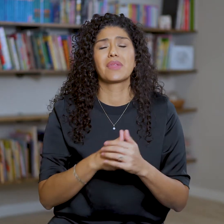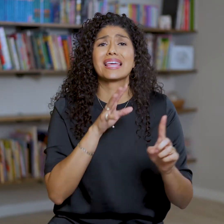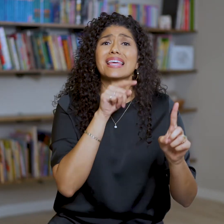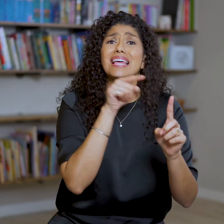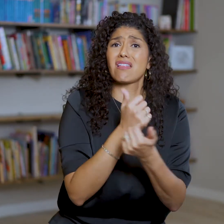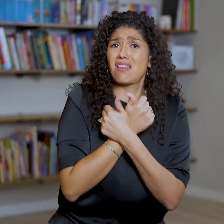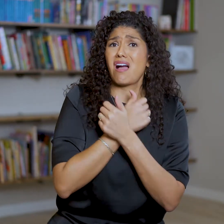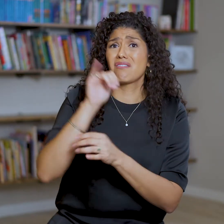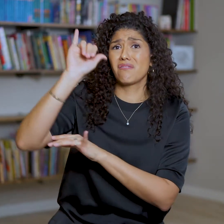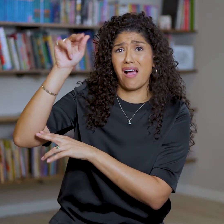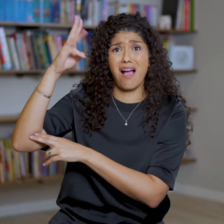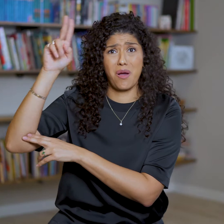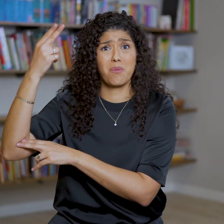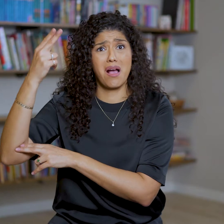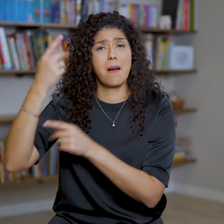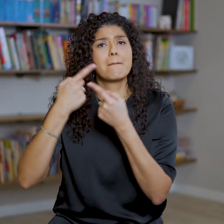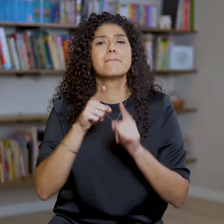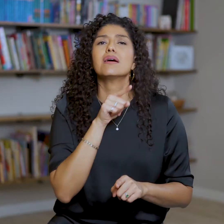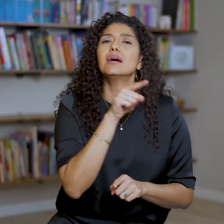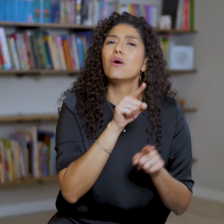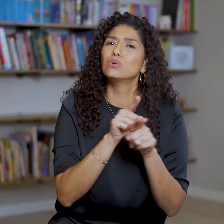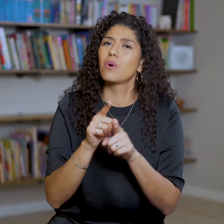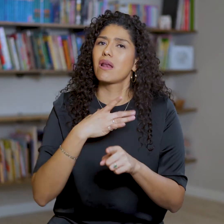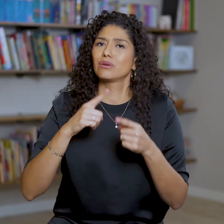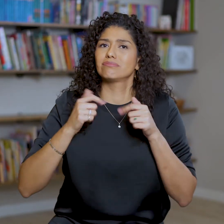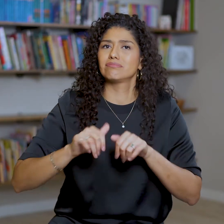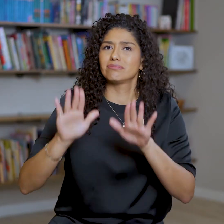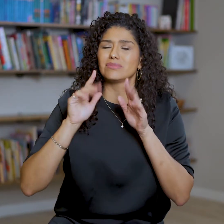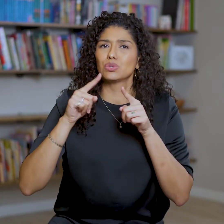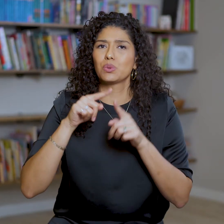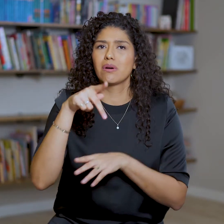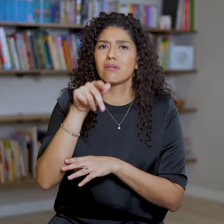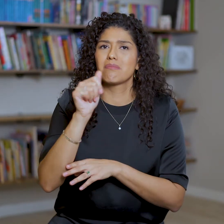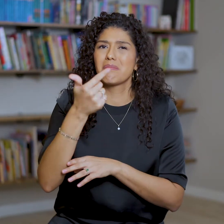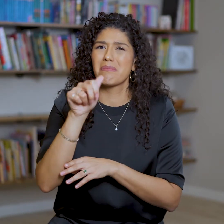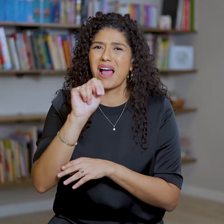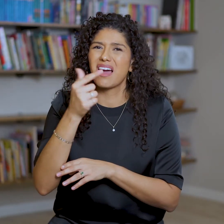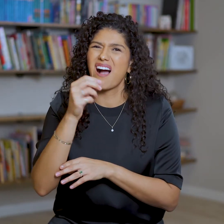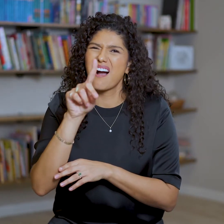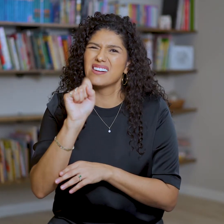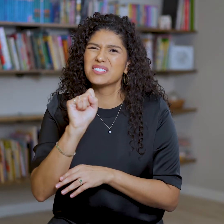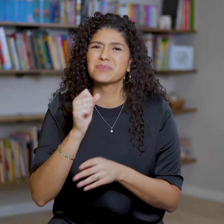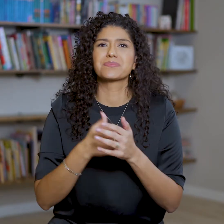Solomon loves YHWH but he also likes to sacrifice to pagan gods.